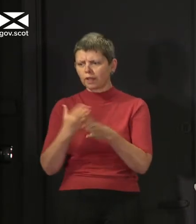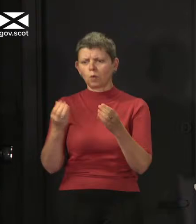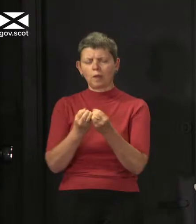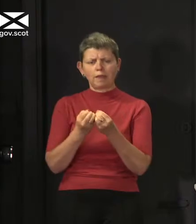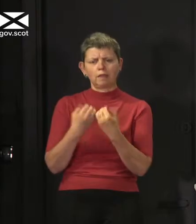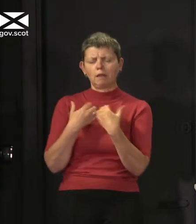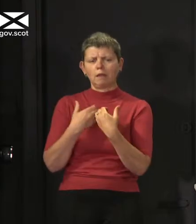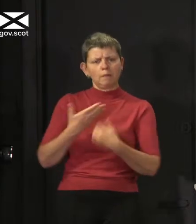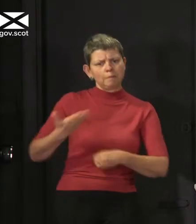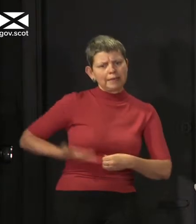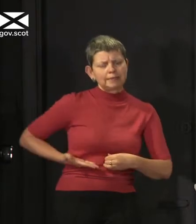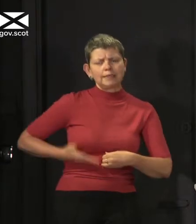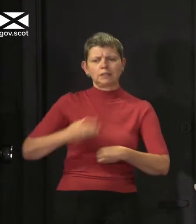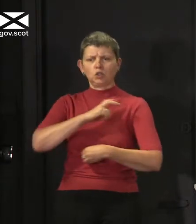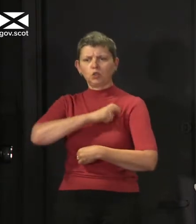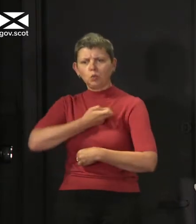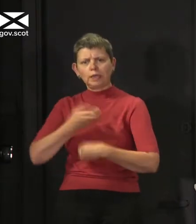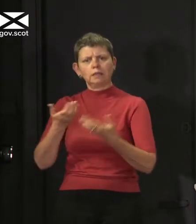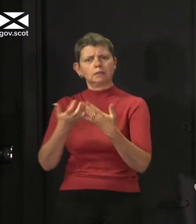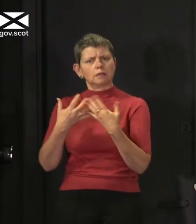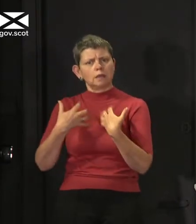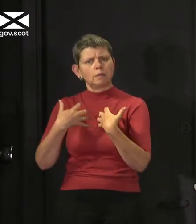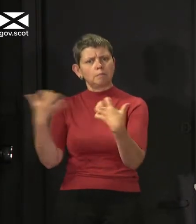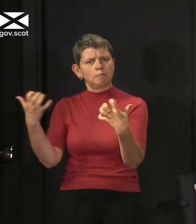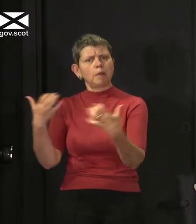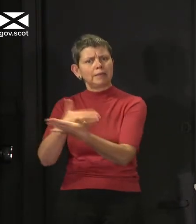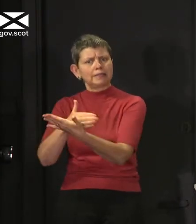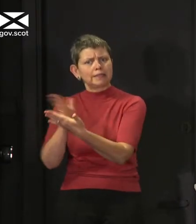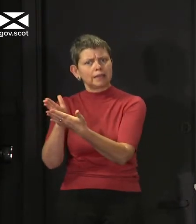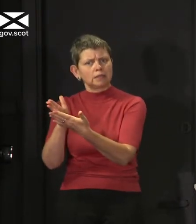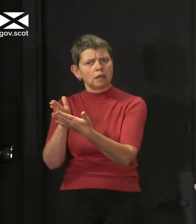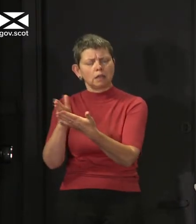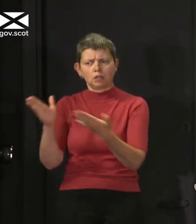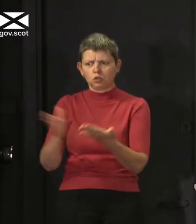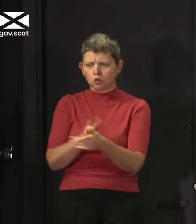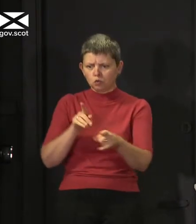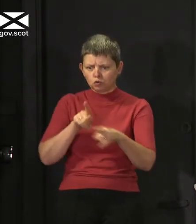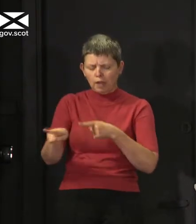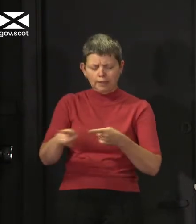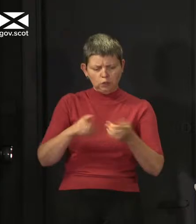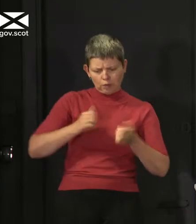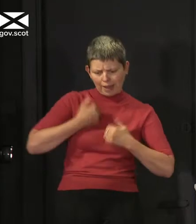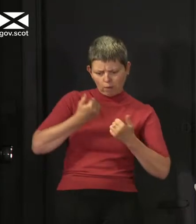trade unions and many others as we continue to turn plans and proposals into firm actions.